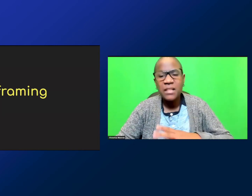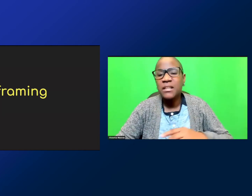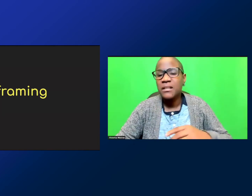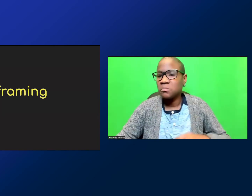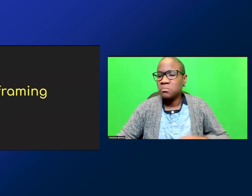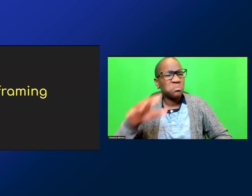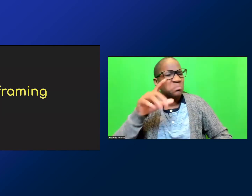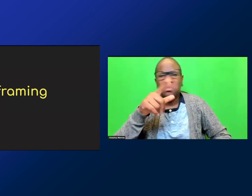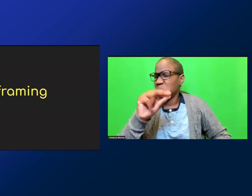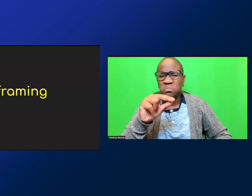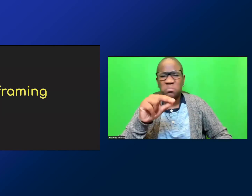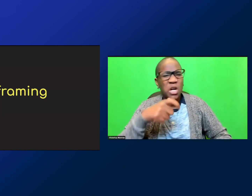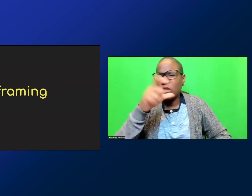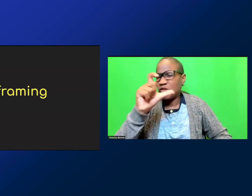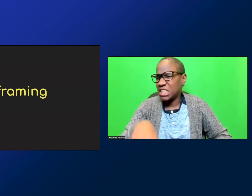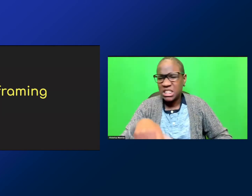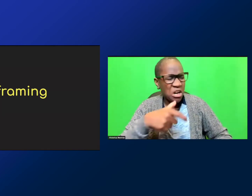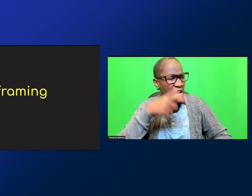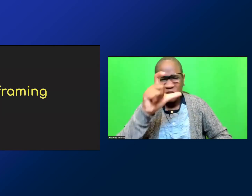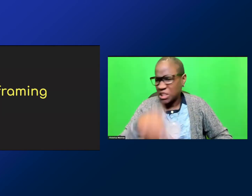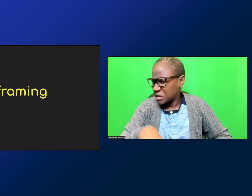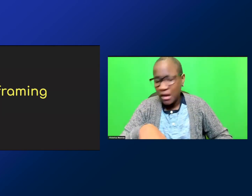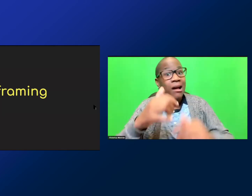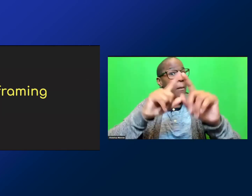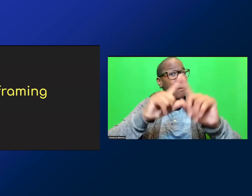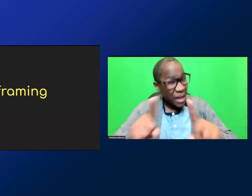okay and it looks like nothing yet and that's fine you don't have to answer but i would like you to